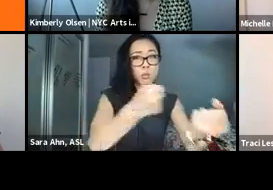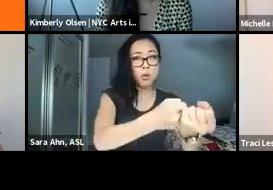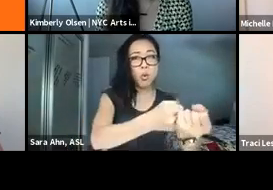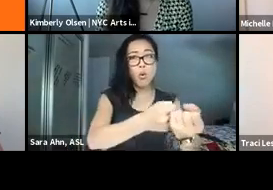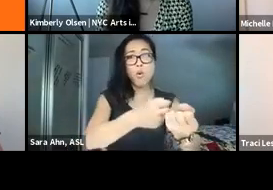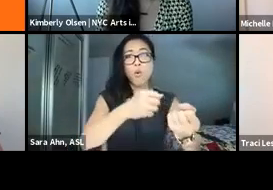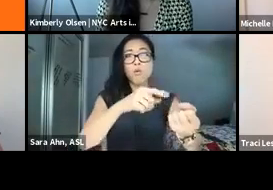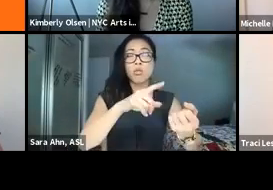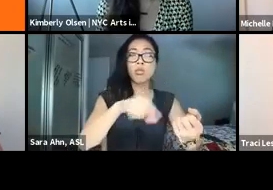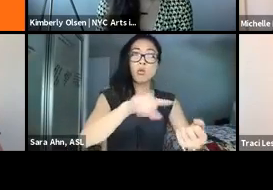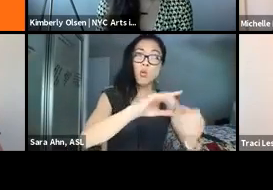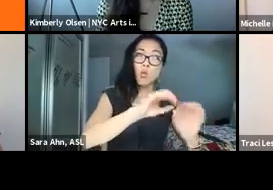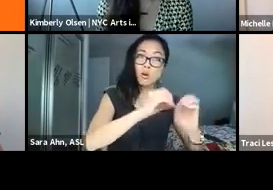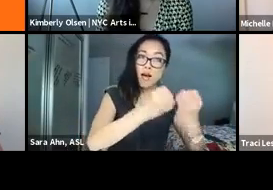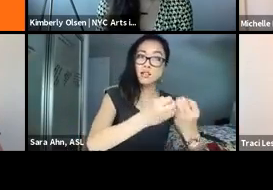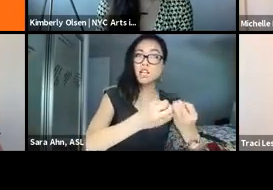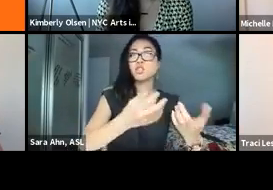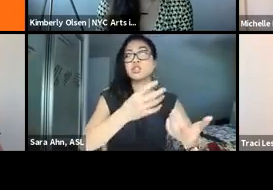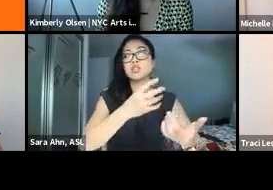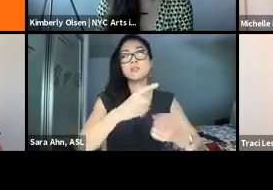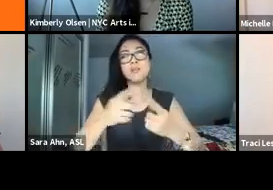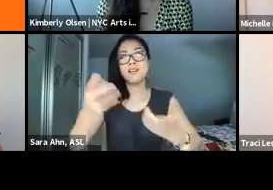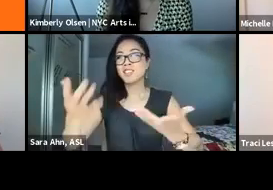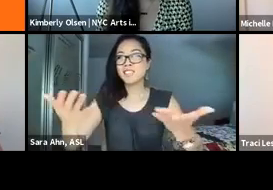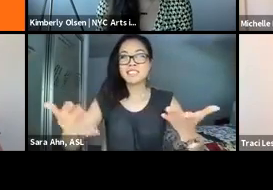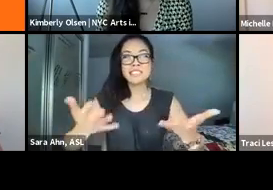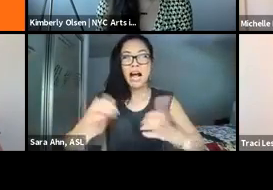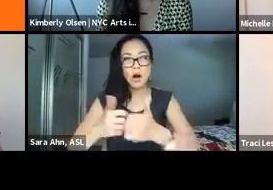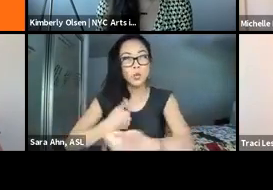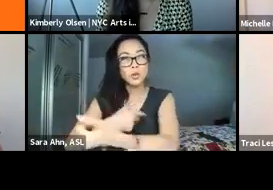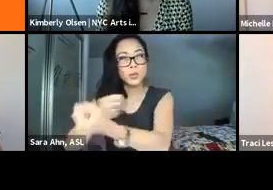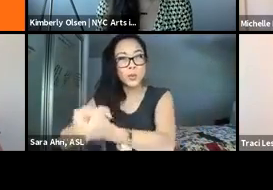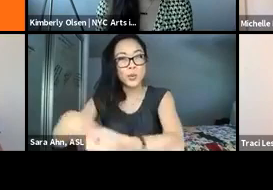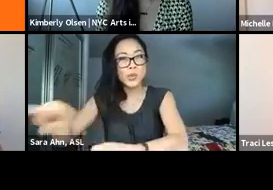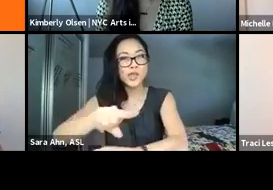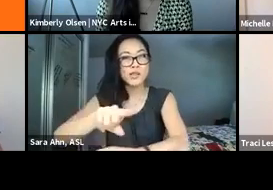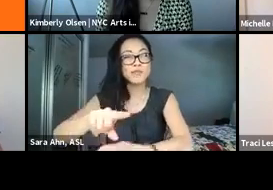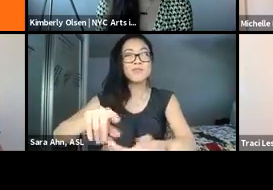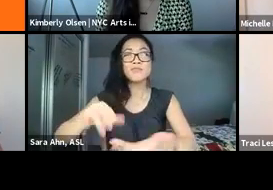for different scenarios, so we need to look at the different opportunities are and what